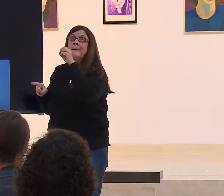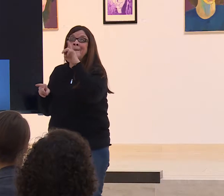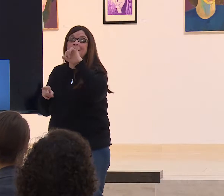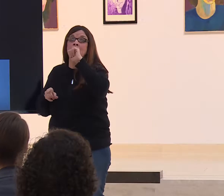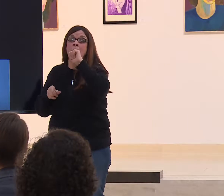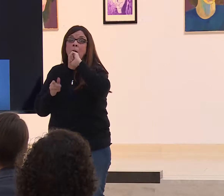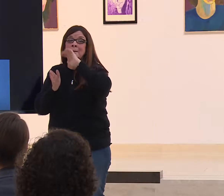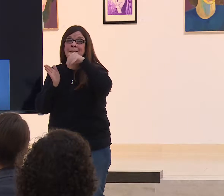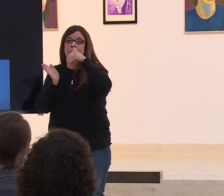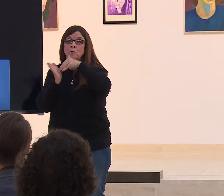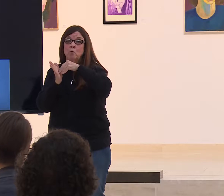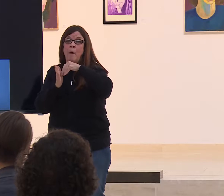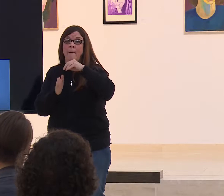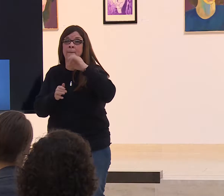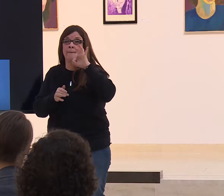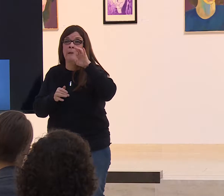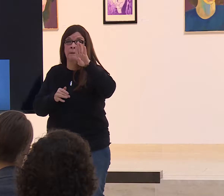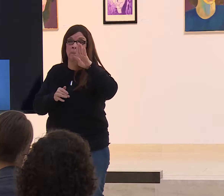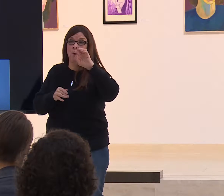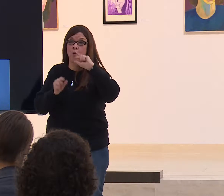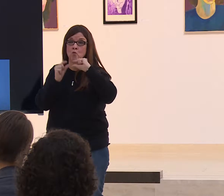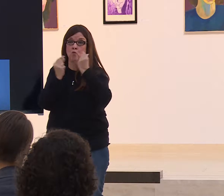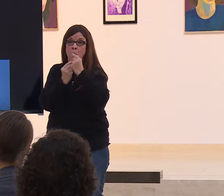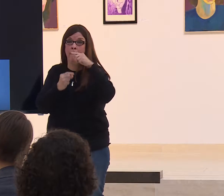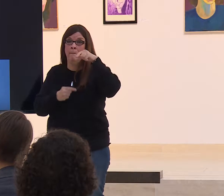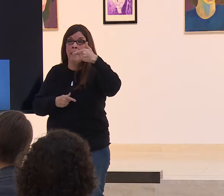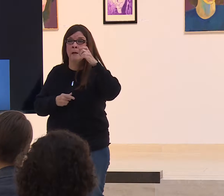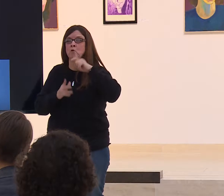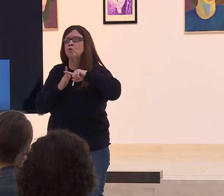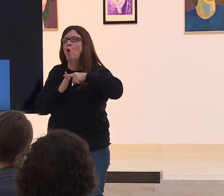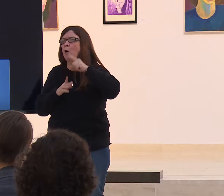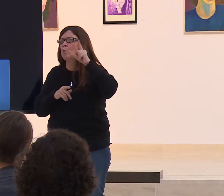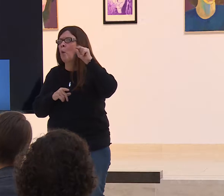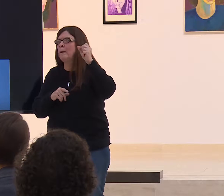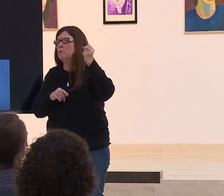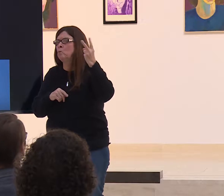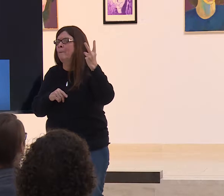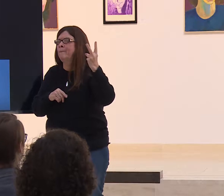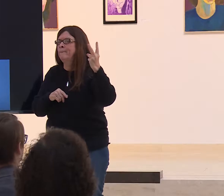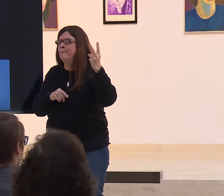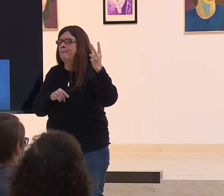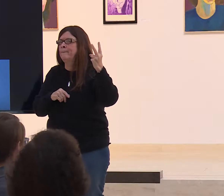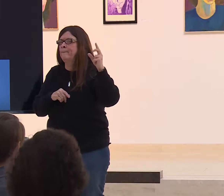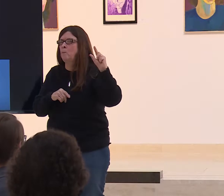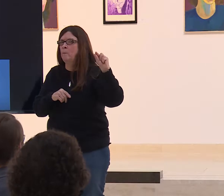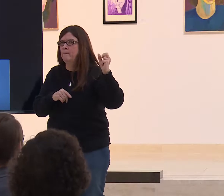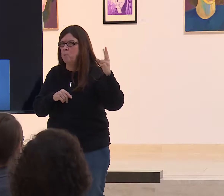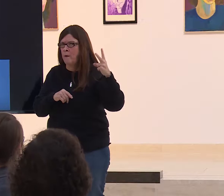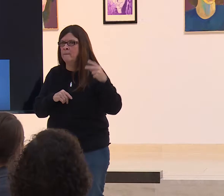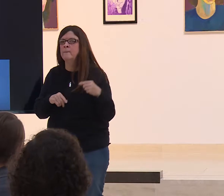was the first challenge. So this page, De'VIA Central Facebook,